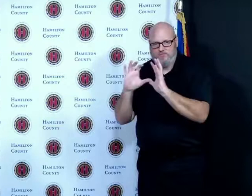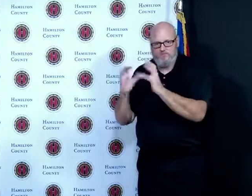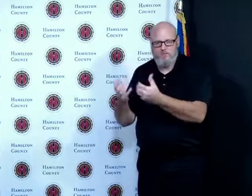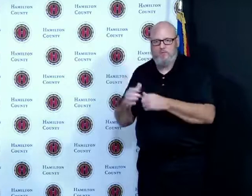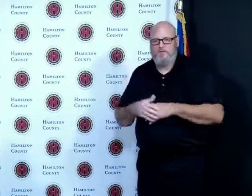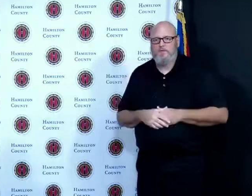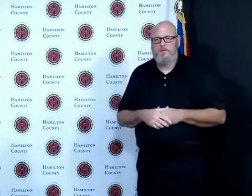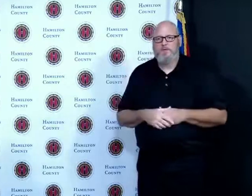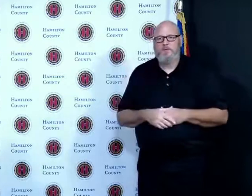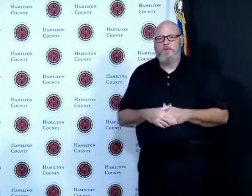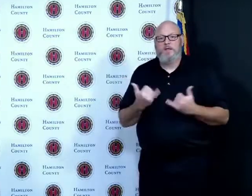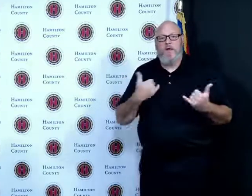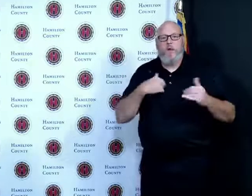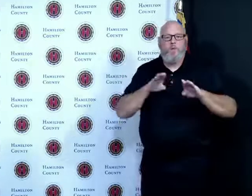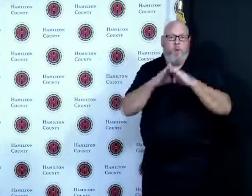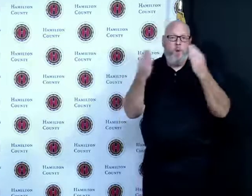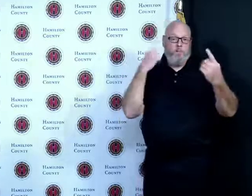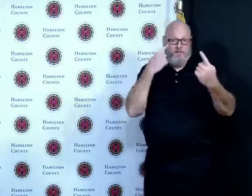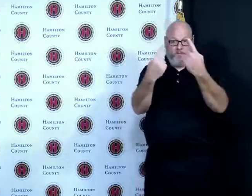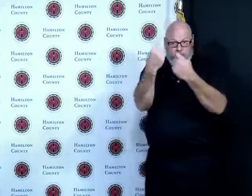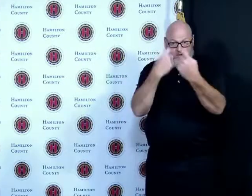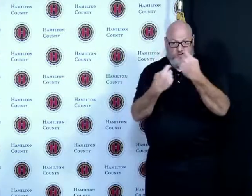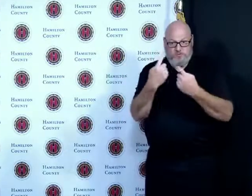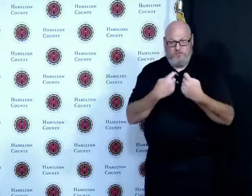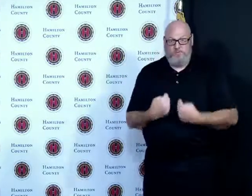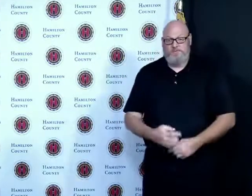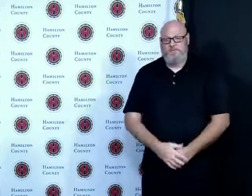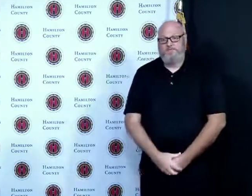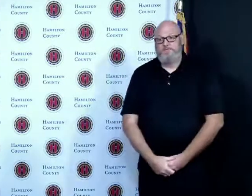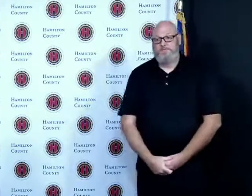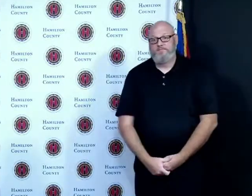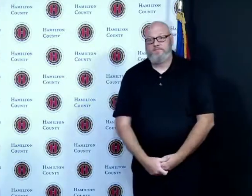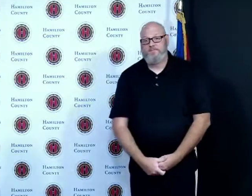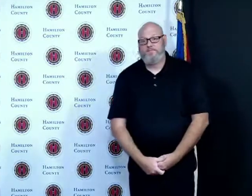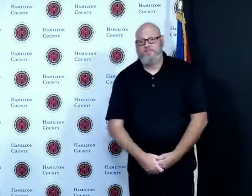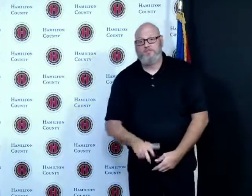up first is John London with WLWT News 5 and he has questions for Commissioner Kesterman